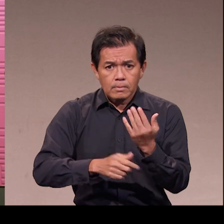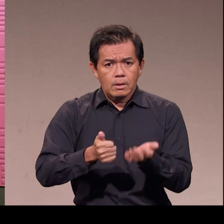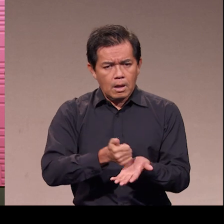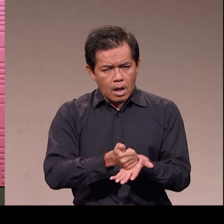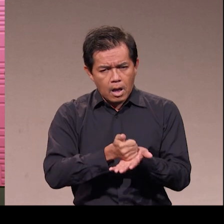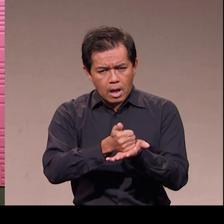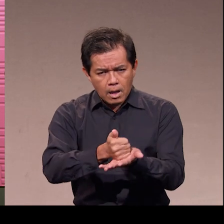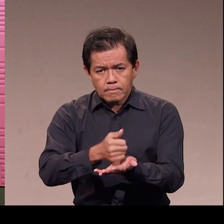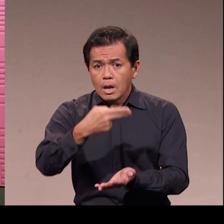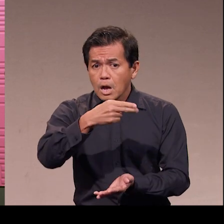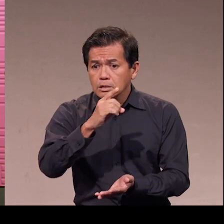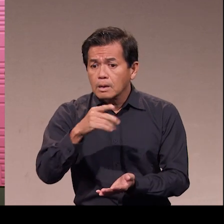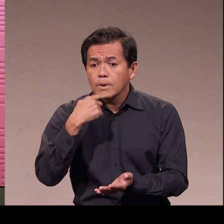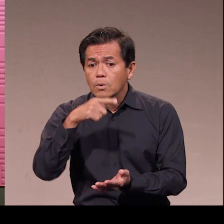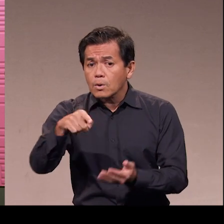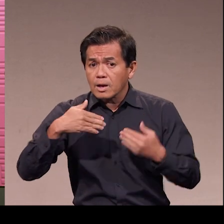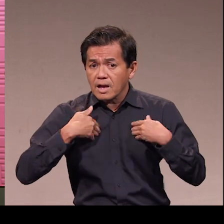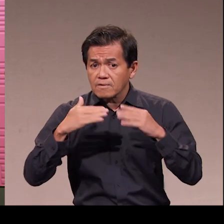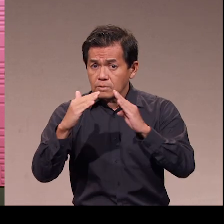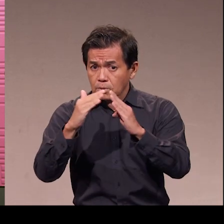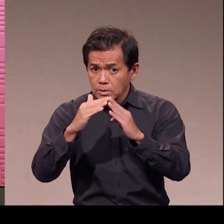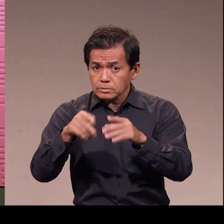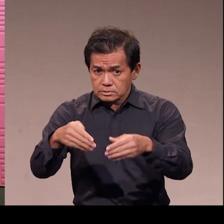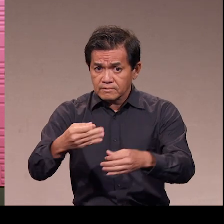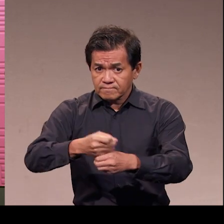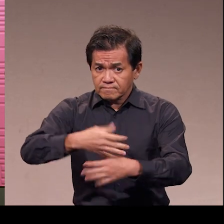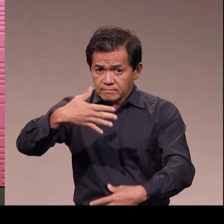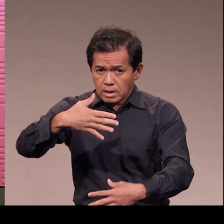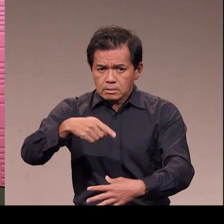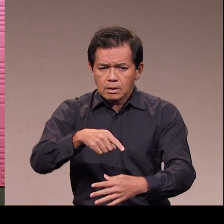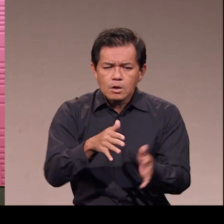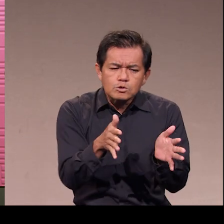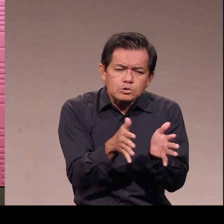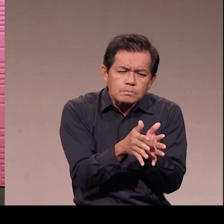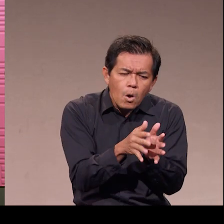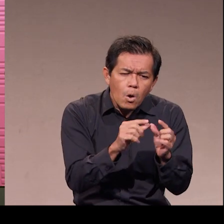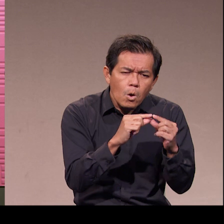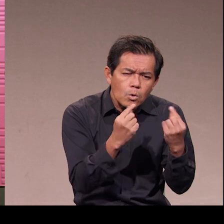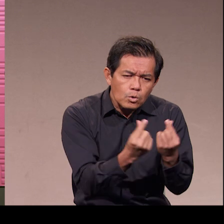their own flats. But a small group still live in rental flats. Within this group,